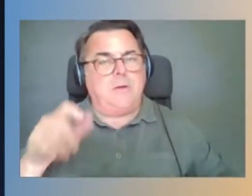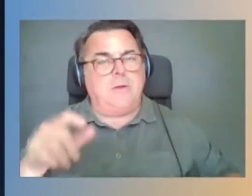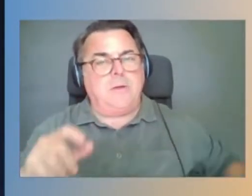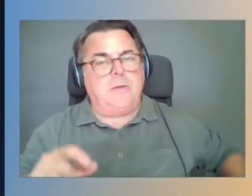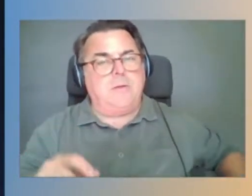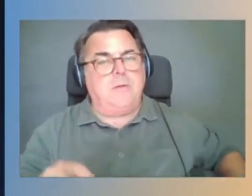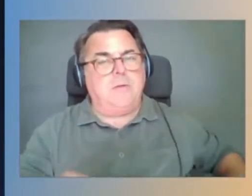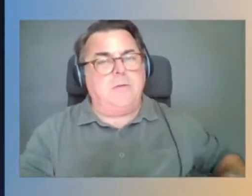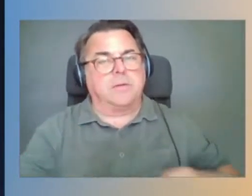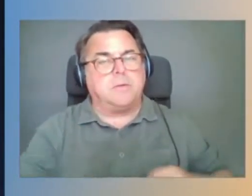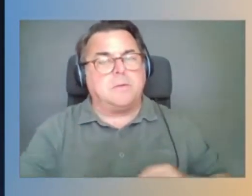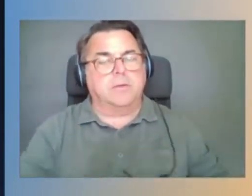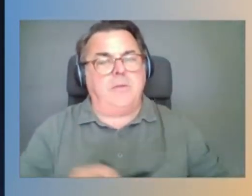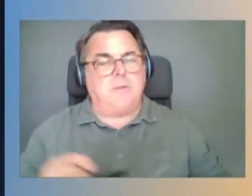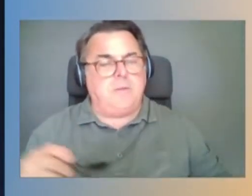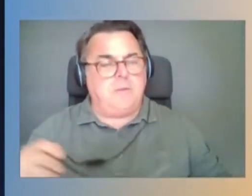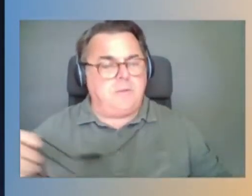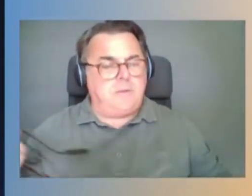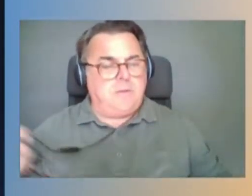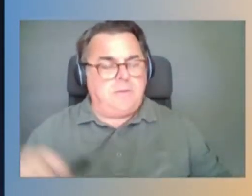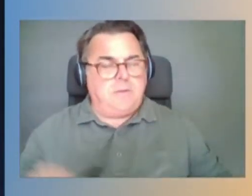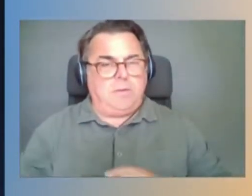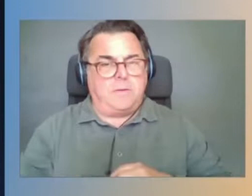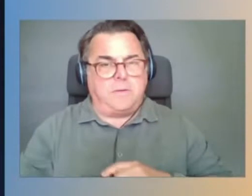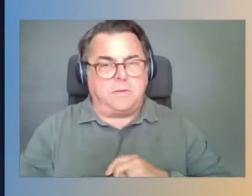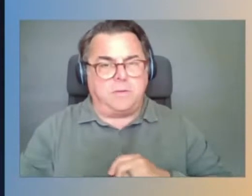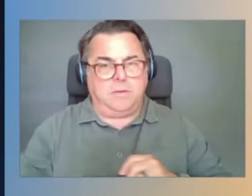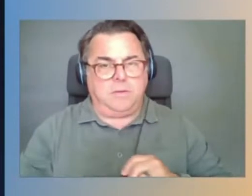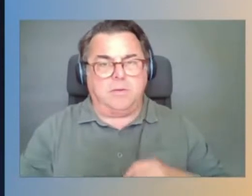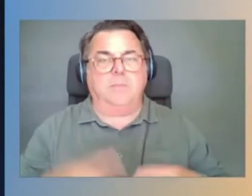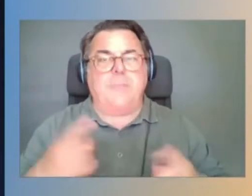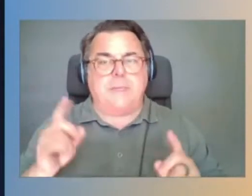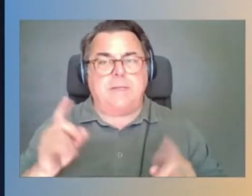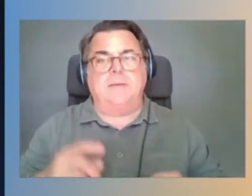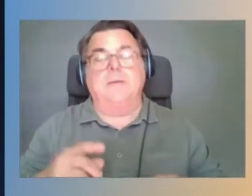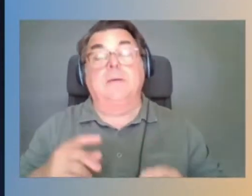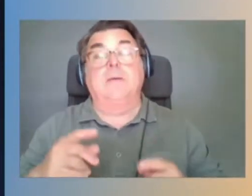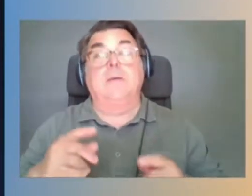and things like containers, serverless, and our hybrid offerings.